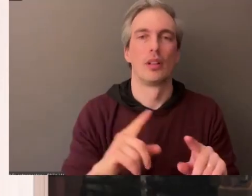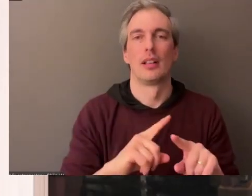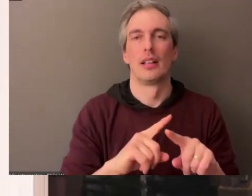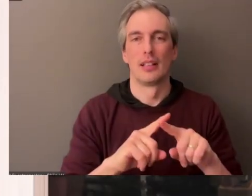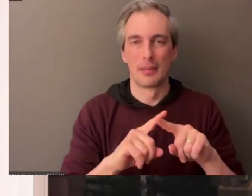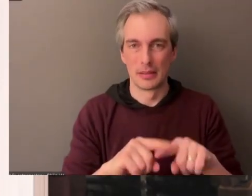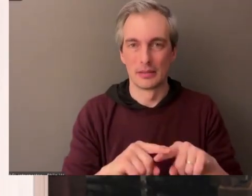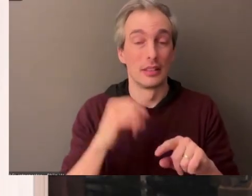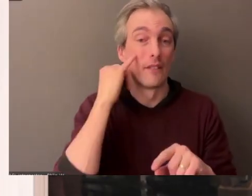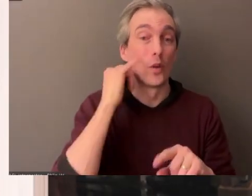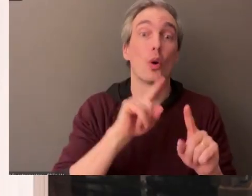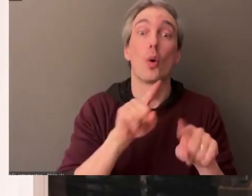Eh.